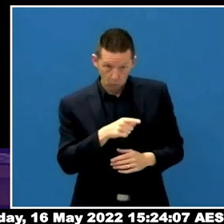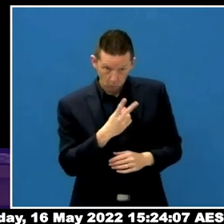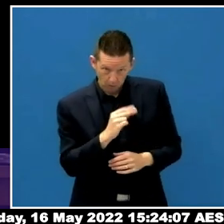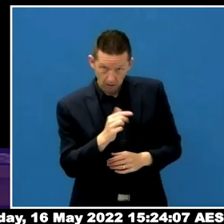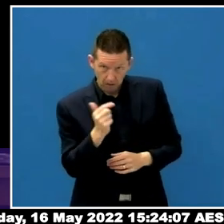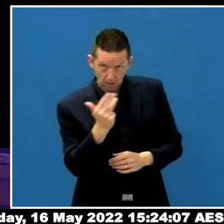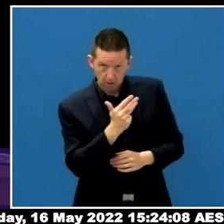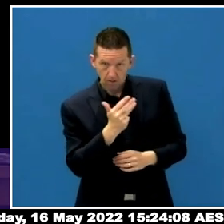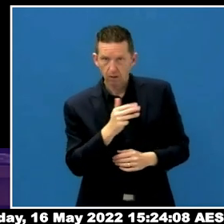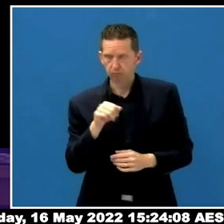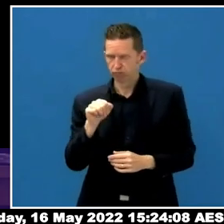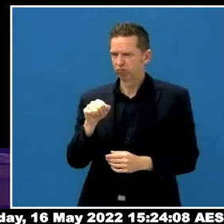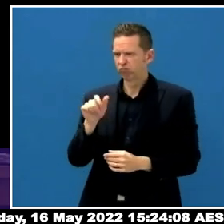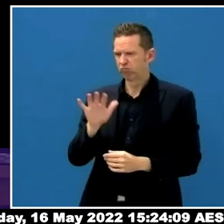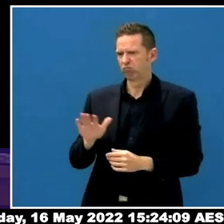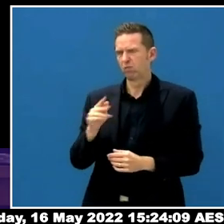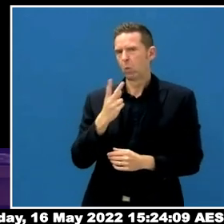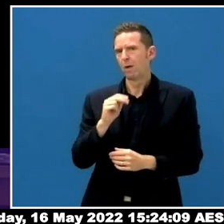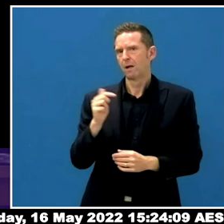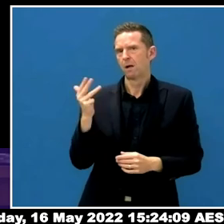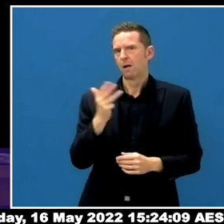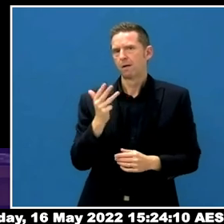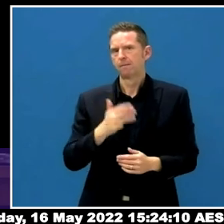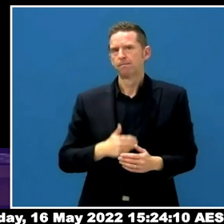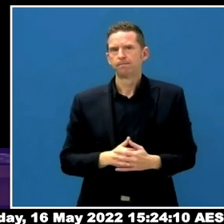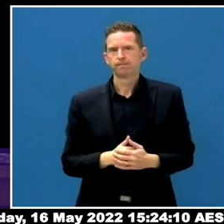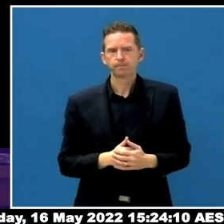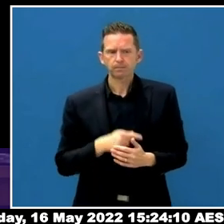Just after the March 2019 signing. Yes. Yes.